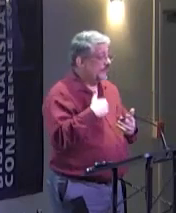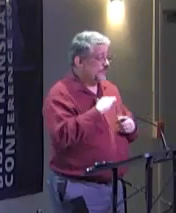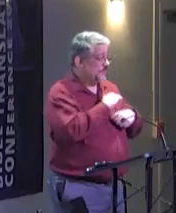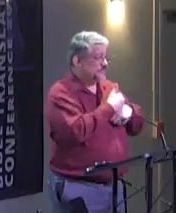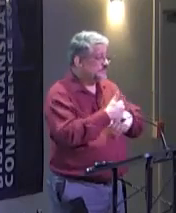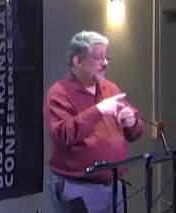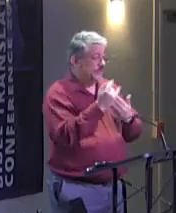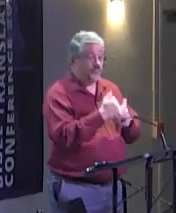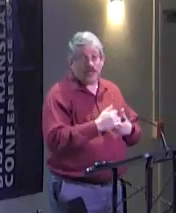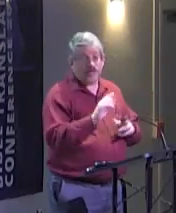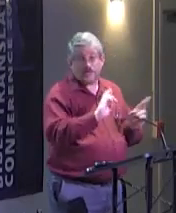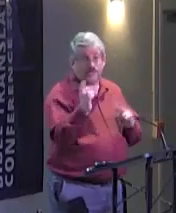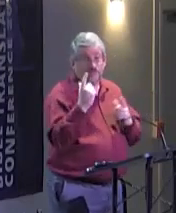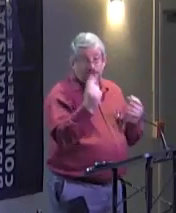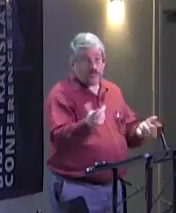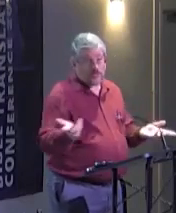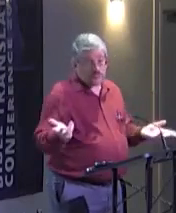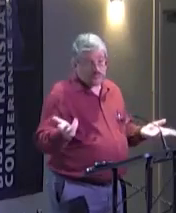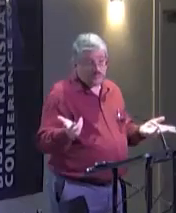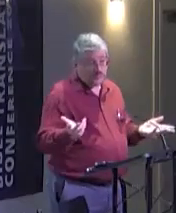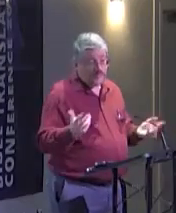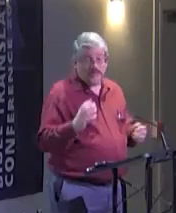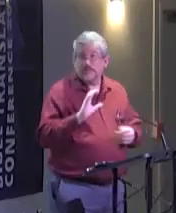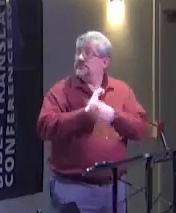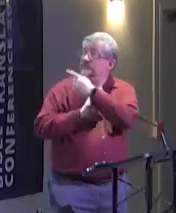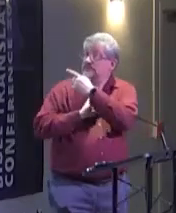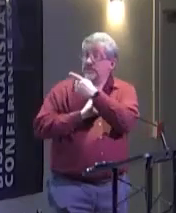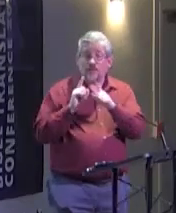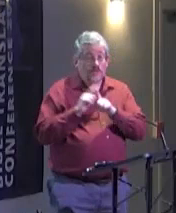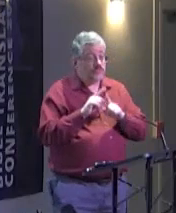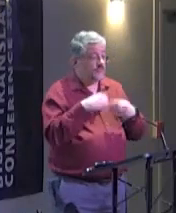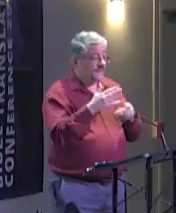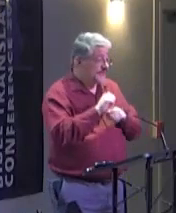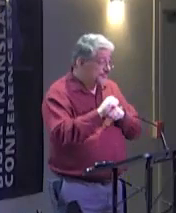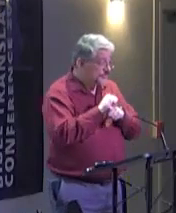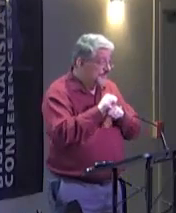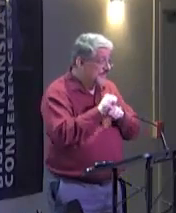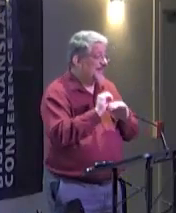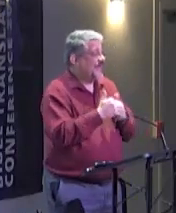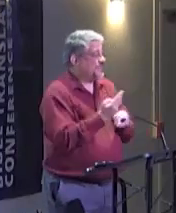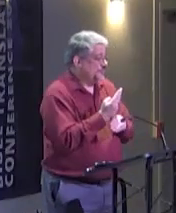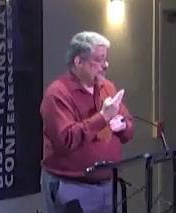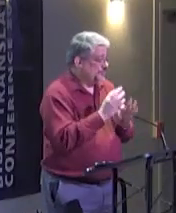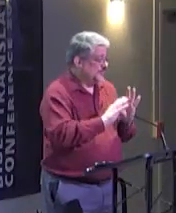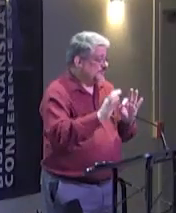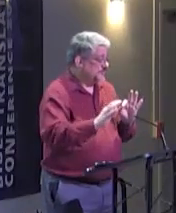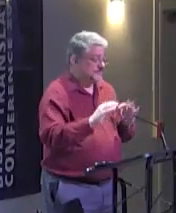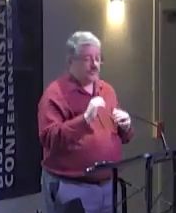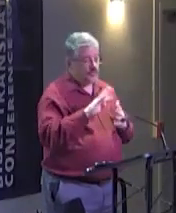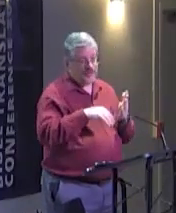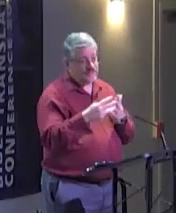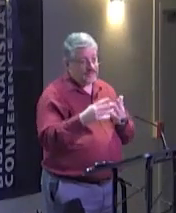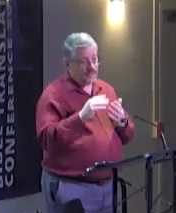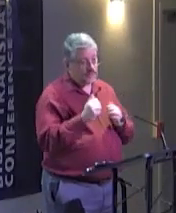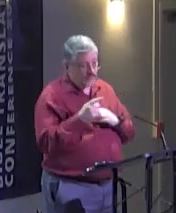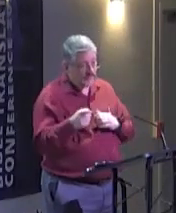And then we will be happy to set a project up and then you guys will be ready to go. So Cal again, is the one who provides training for how to use it.